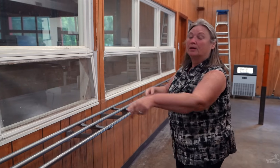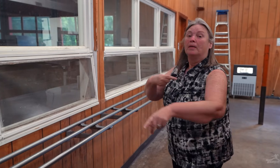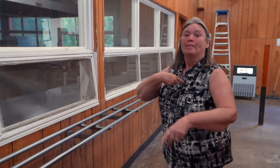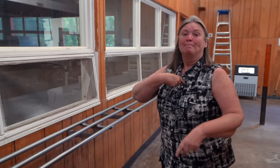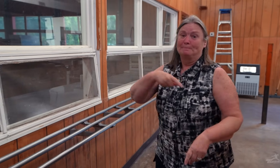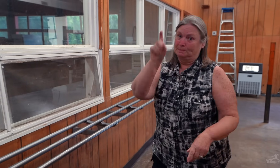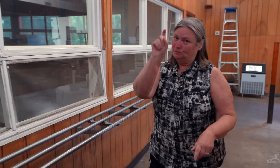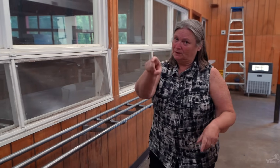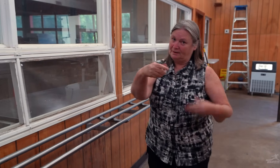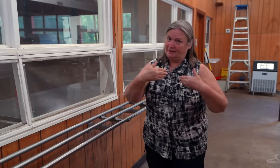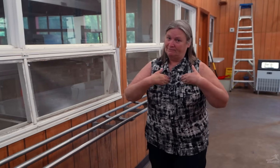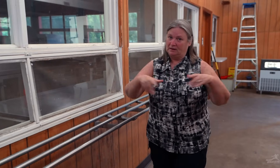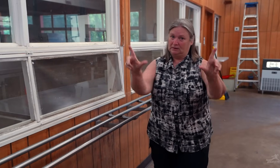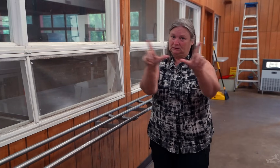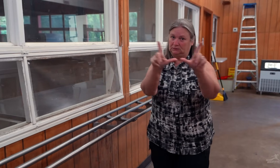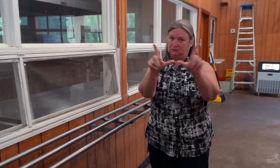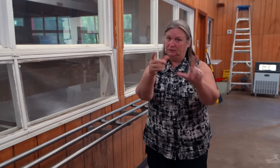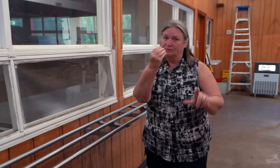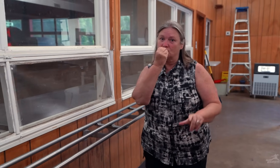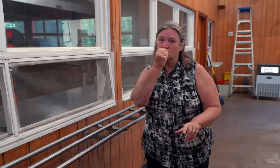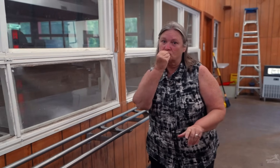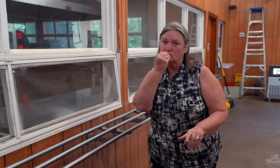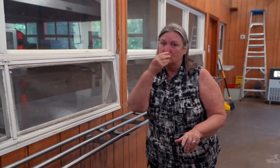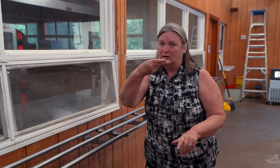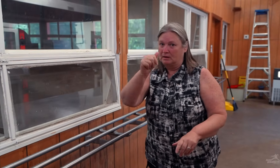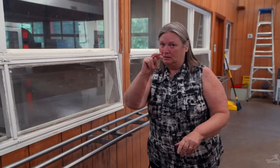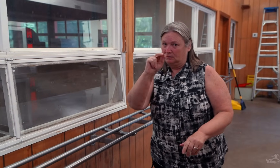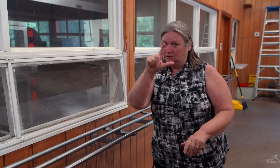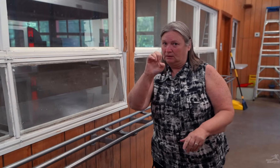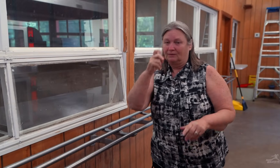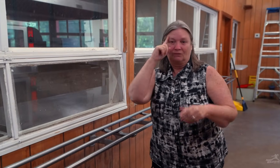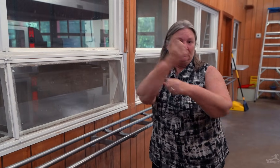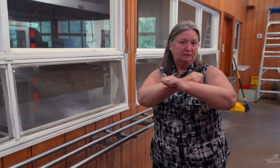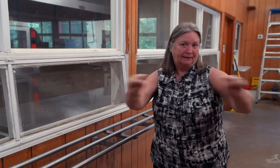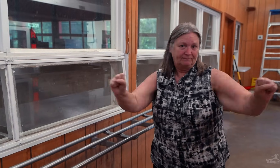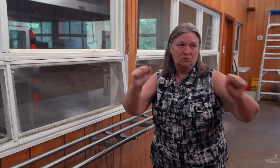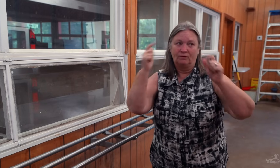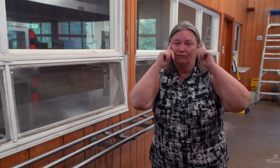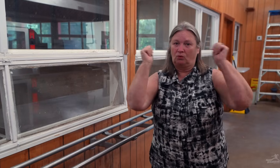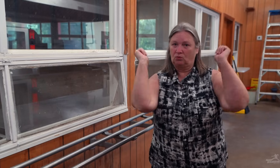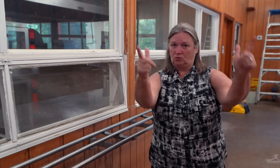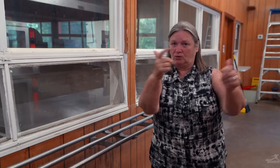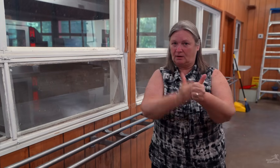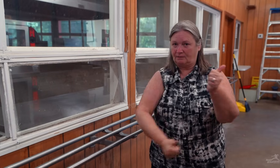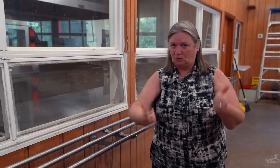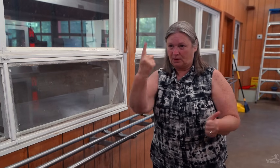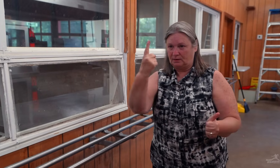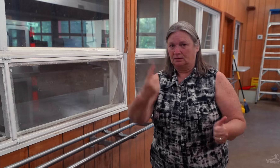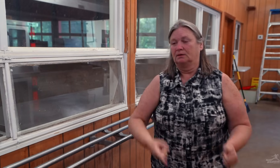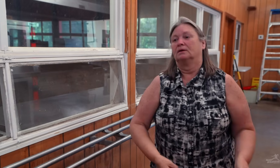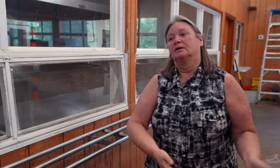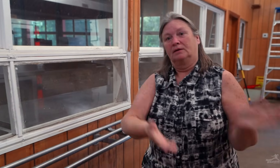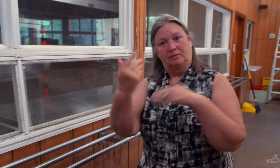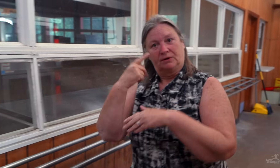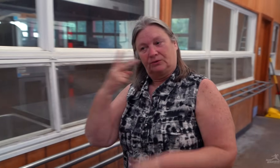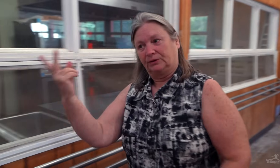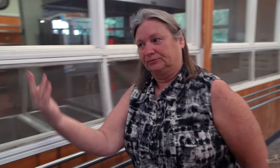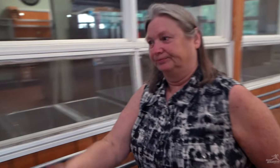We have to have a license for food handling. It’s for everyone’s safety. Come and look at this.